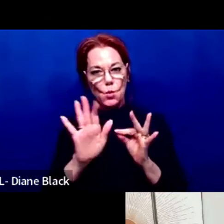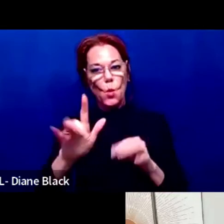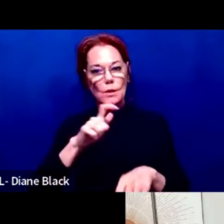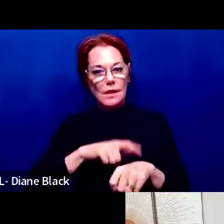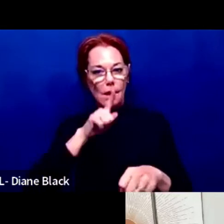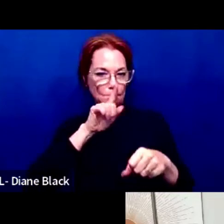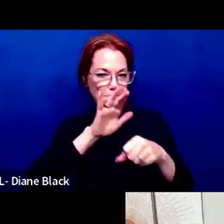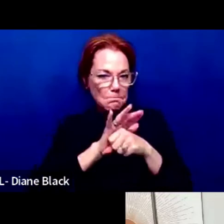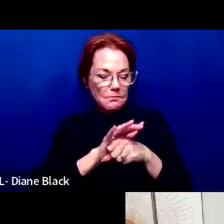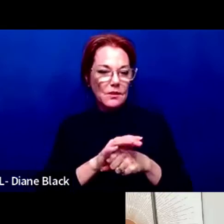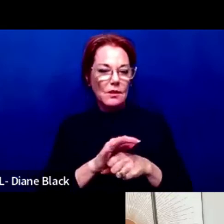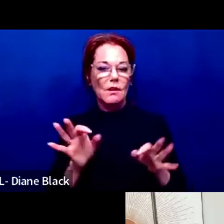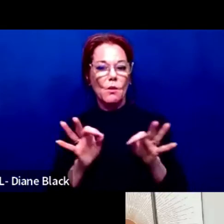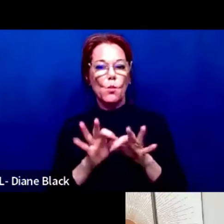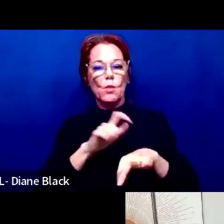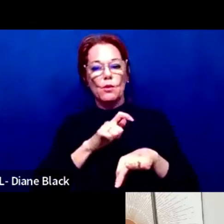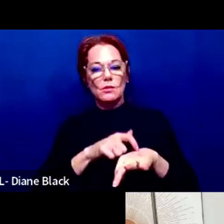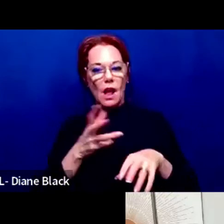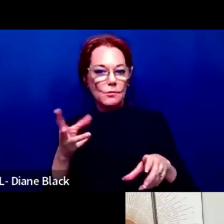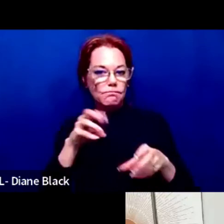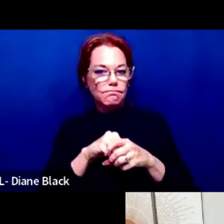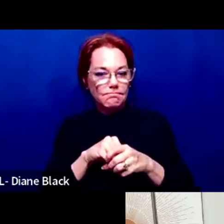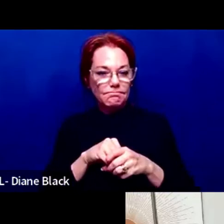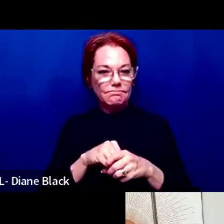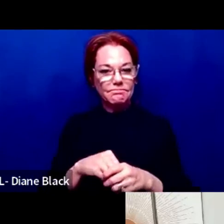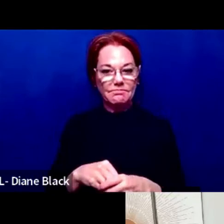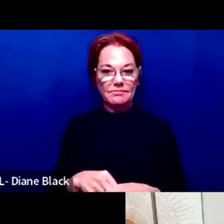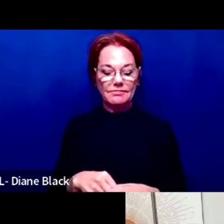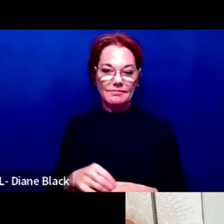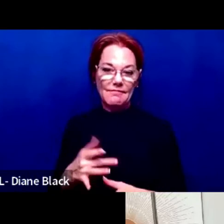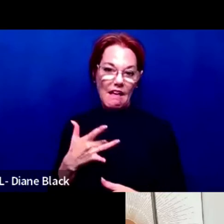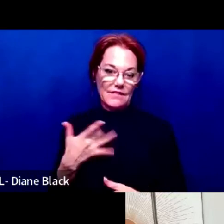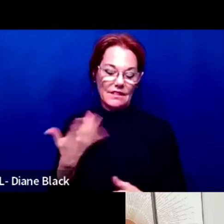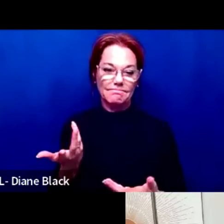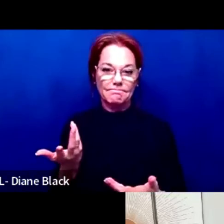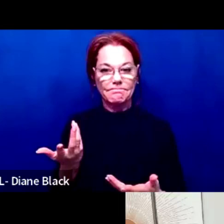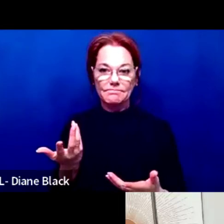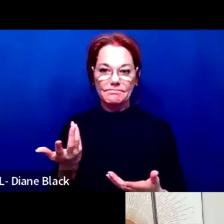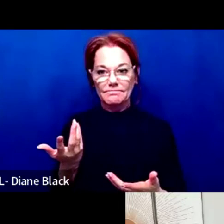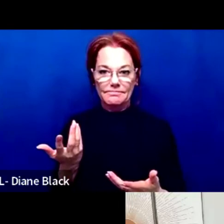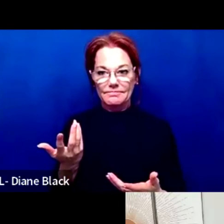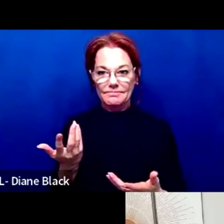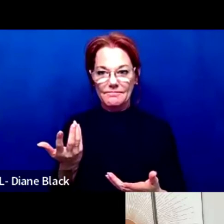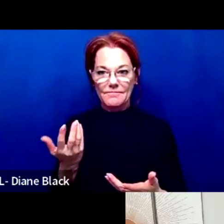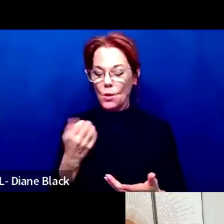contributions. I think, you know, that would be and I think sorry, to the question in the